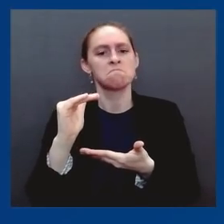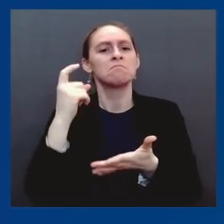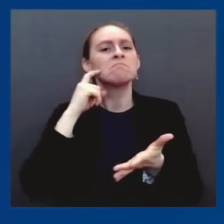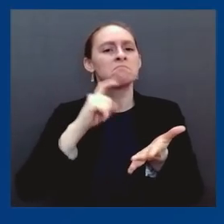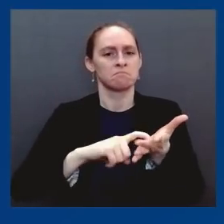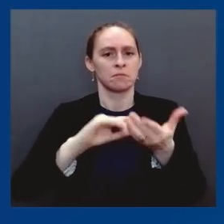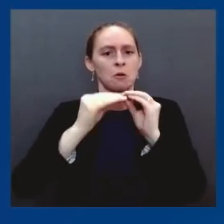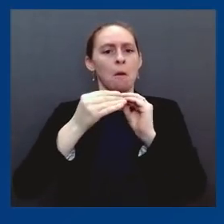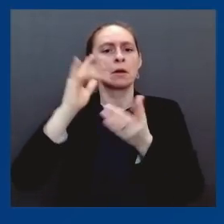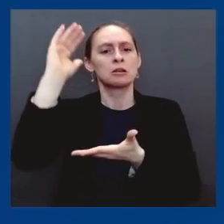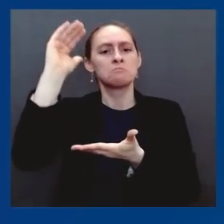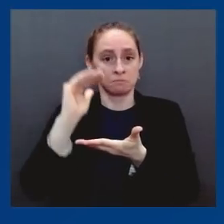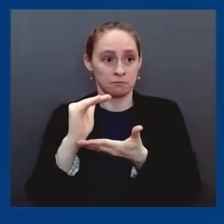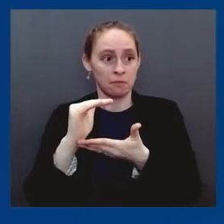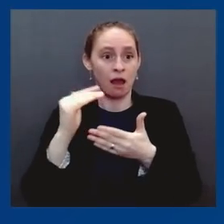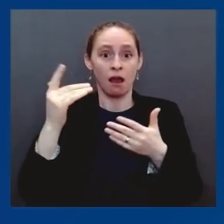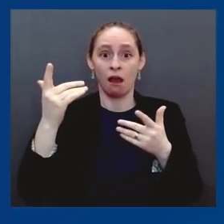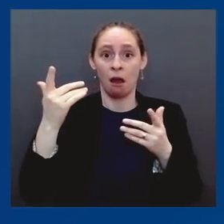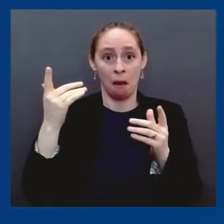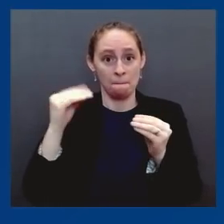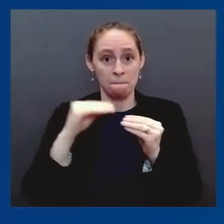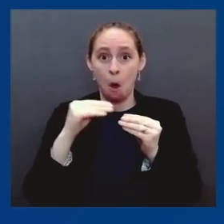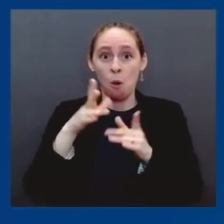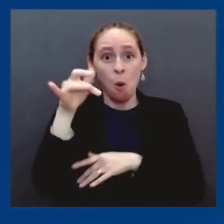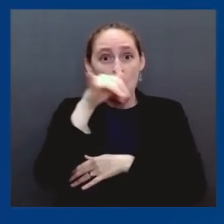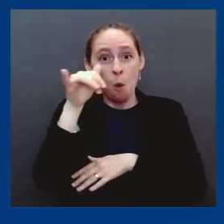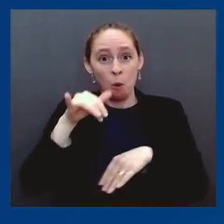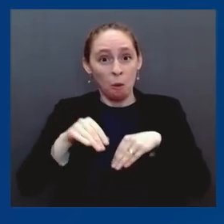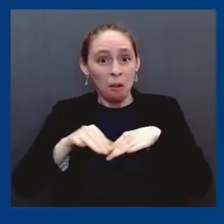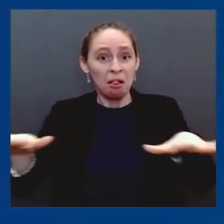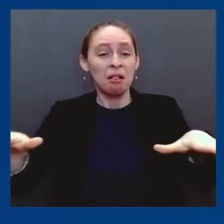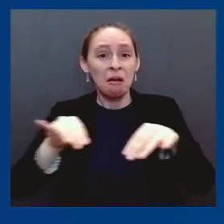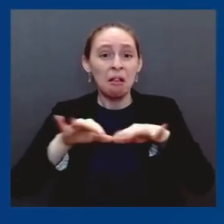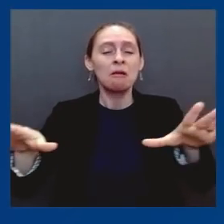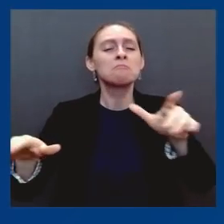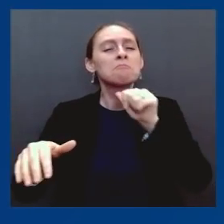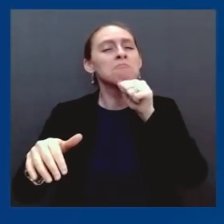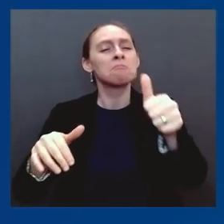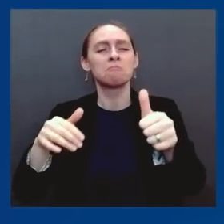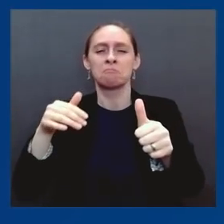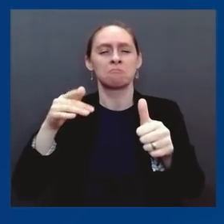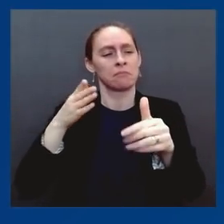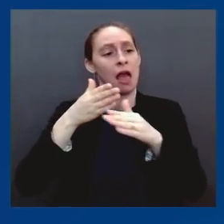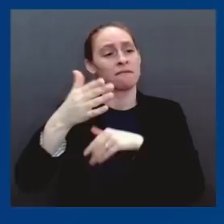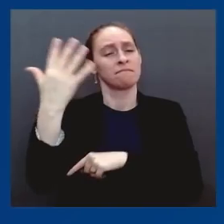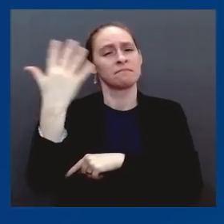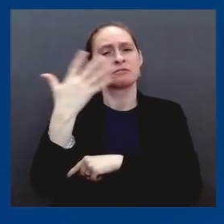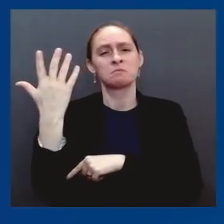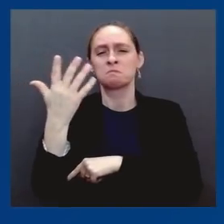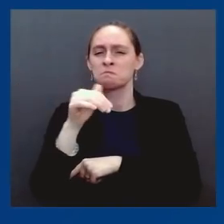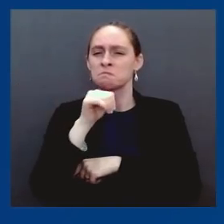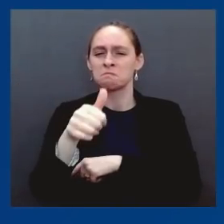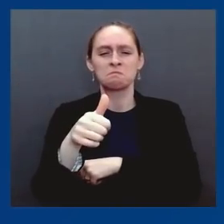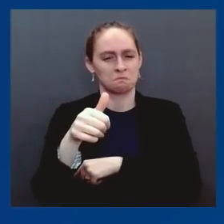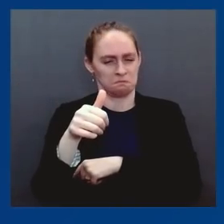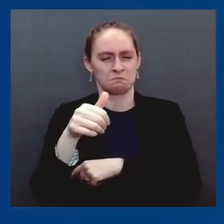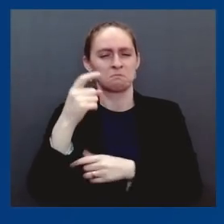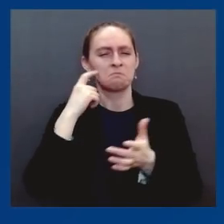from the wildtype virus, as well as the Alpha and Delta variants, and more that we continue to learn every single day about Omicron.